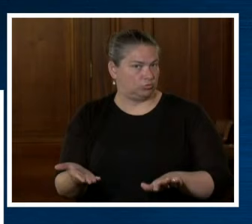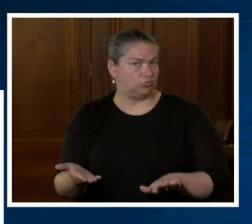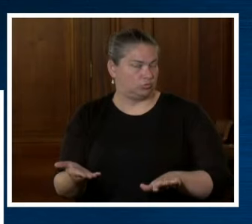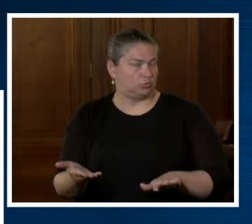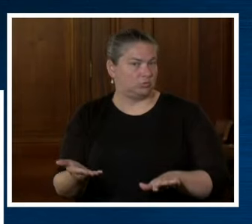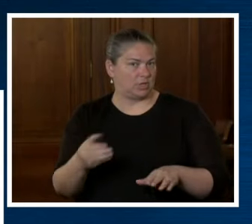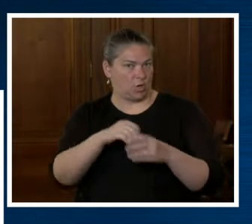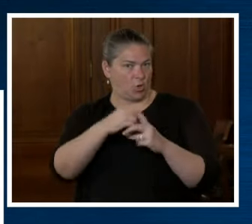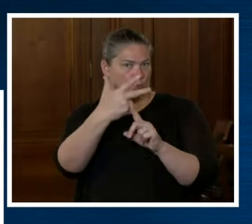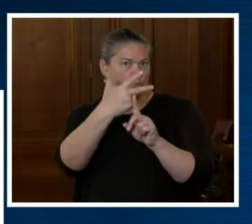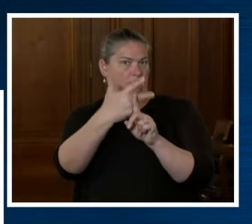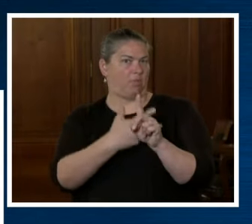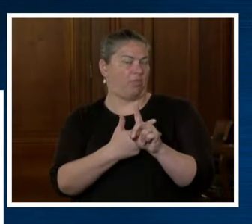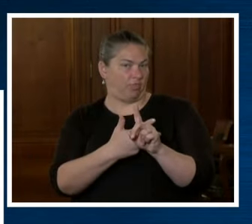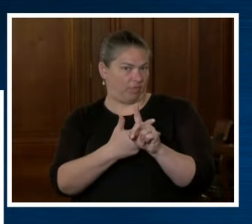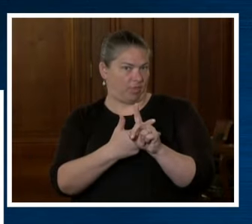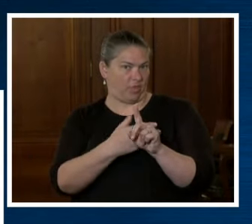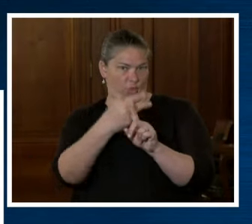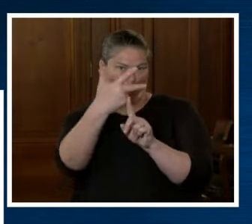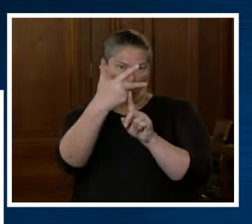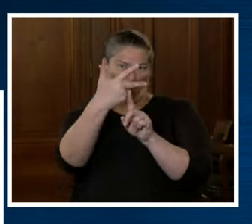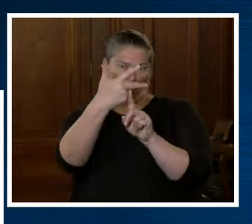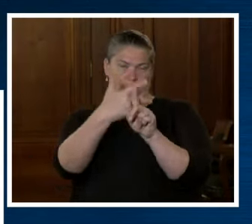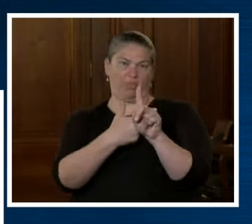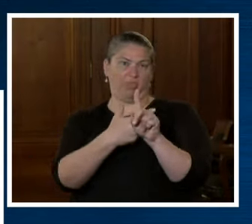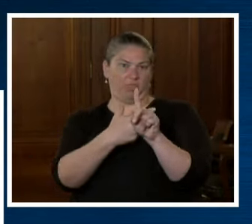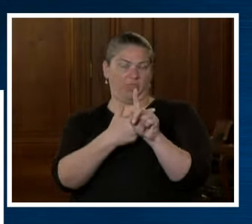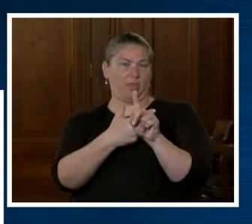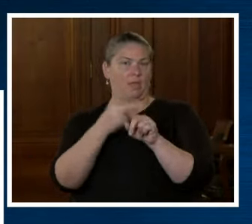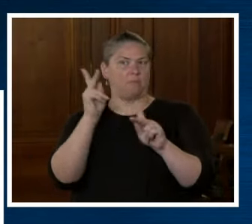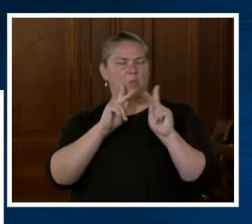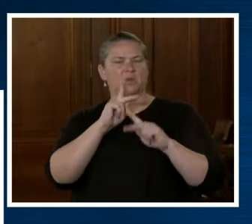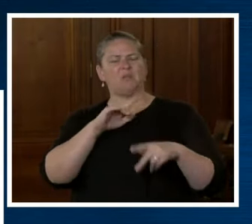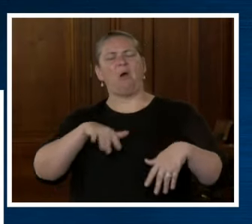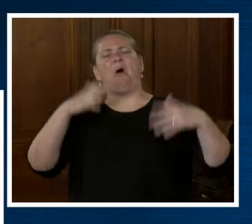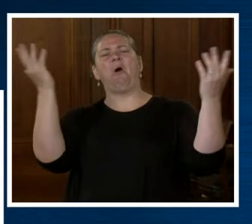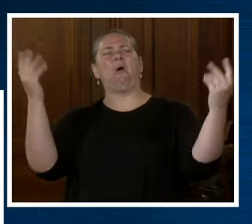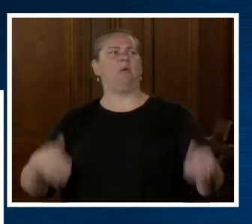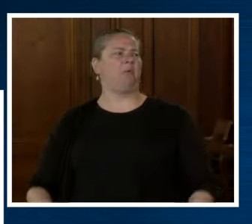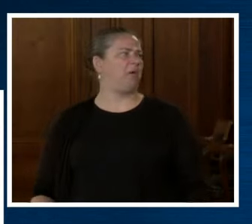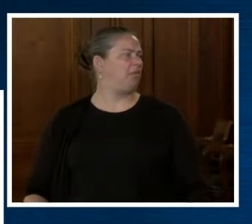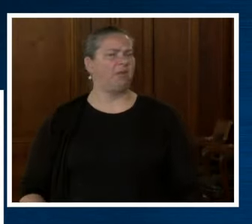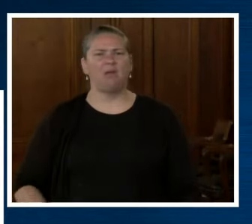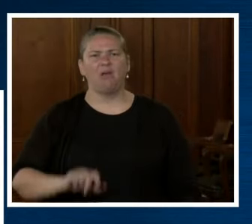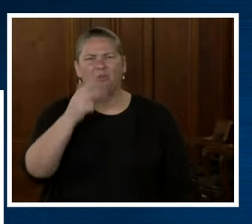WHAT HAPPENED IN NEW YORK IS TRAGIC. THE LIVES LOST, THE CAPACITY NOT